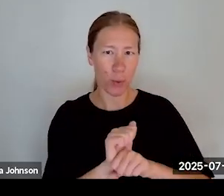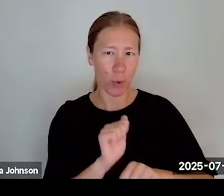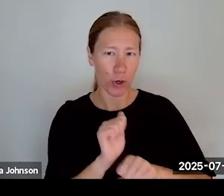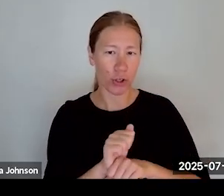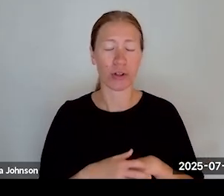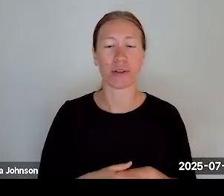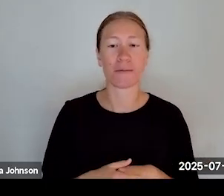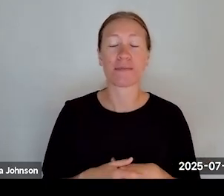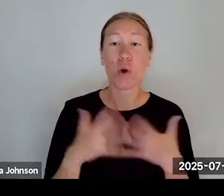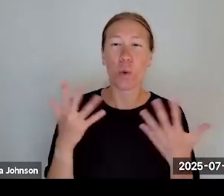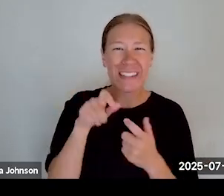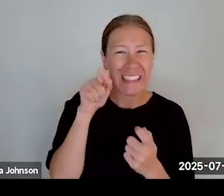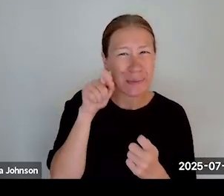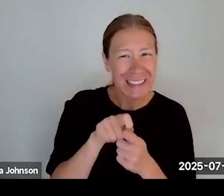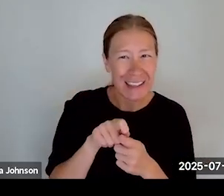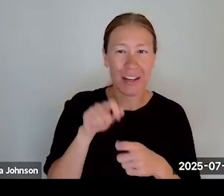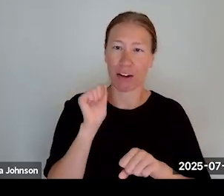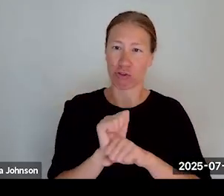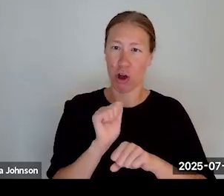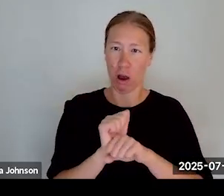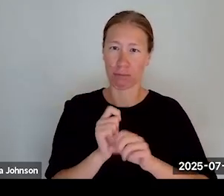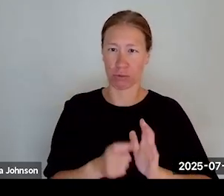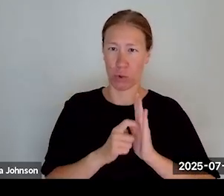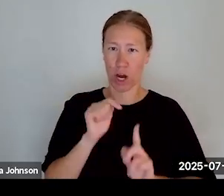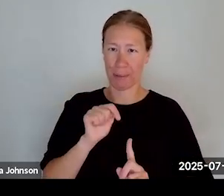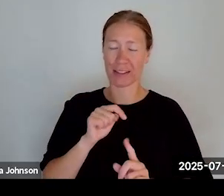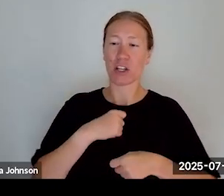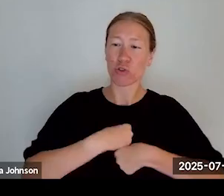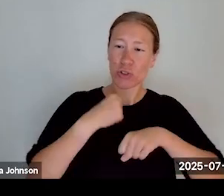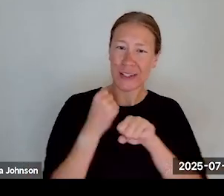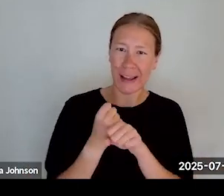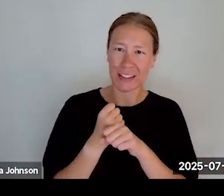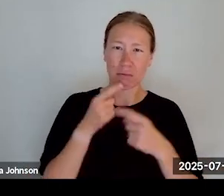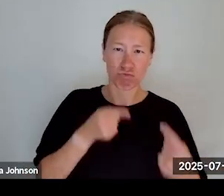are creating difficulty for the employee? And what accommodation options are available